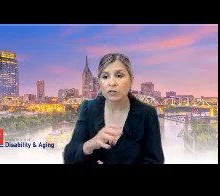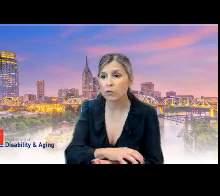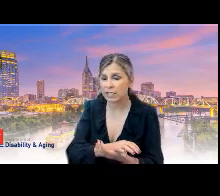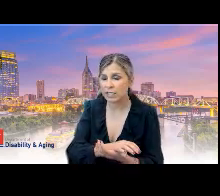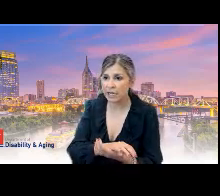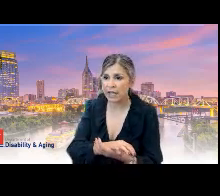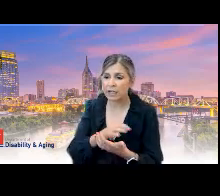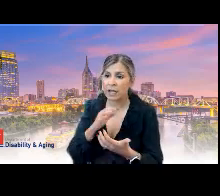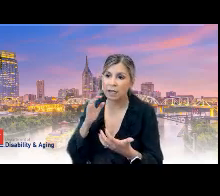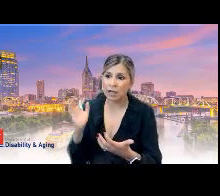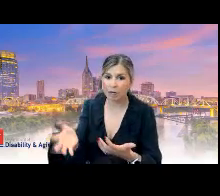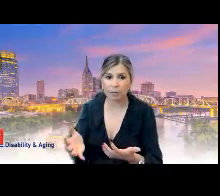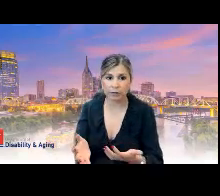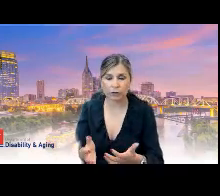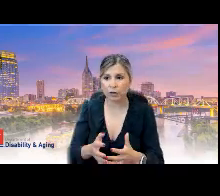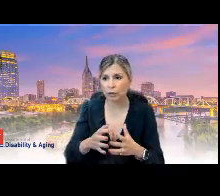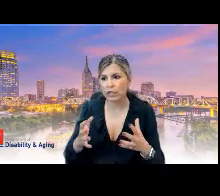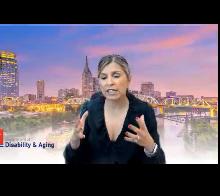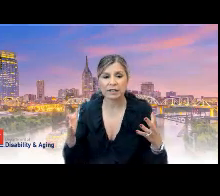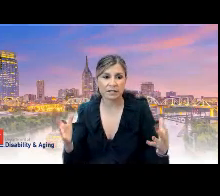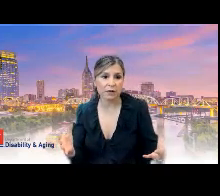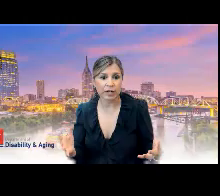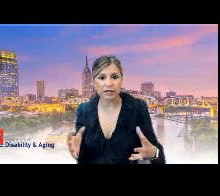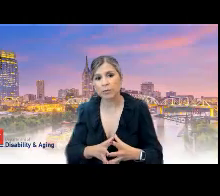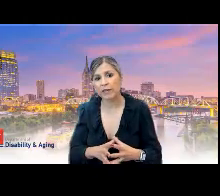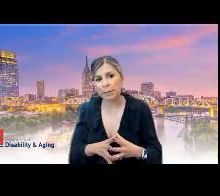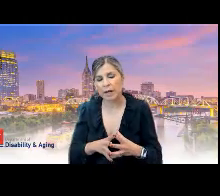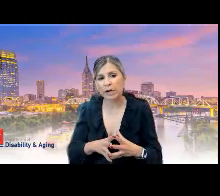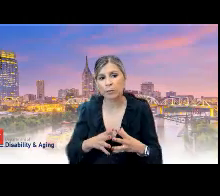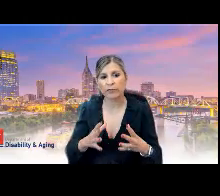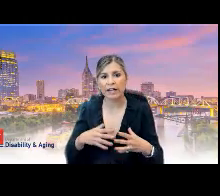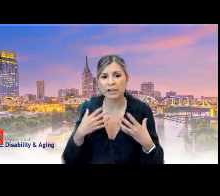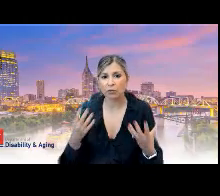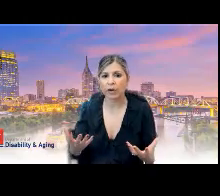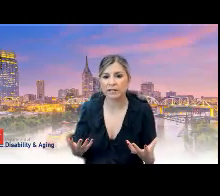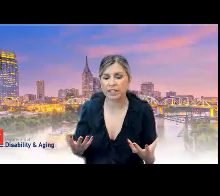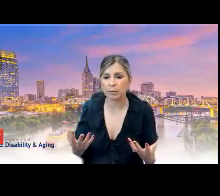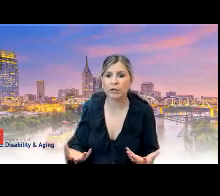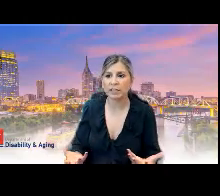So DDA couple of years ago really got serious to provide about providing grants